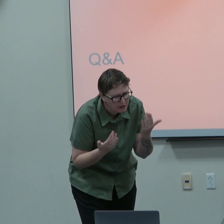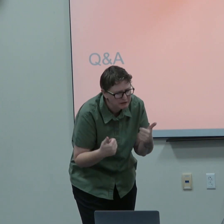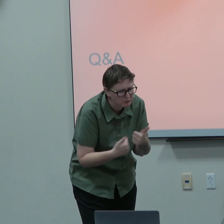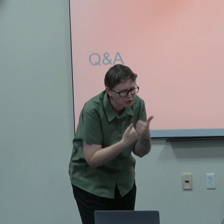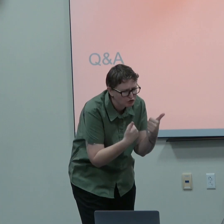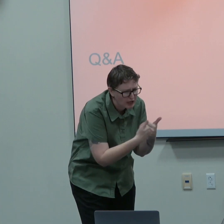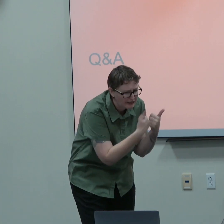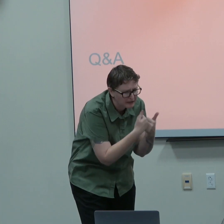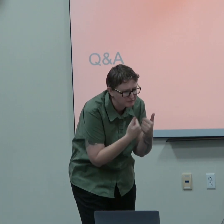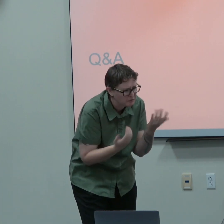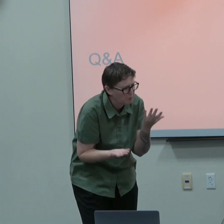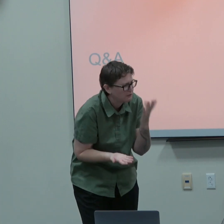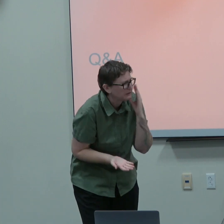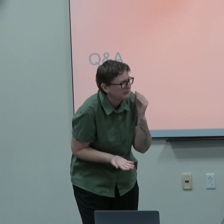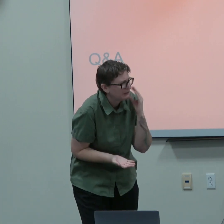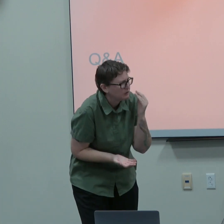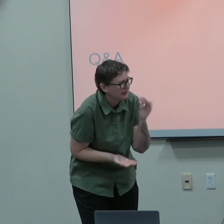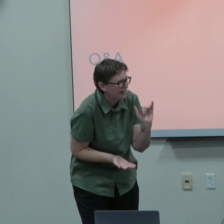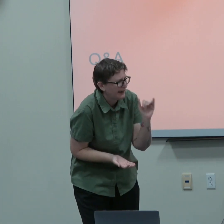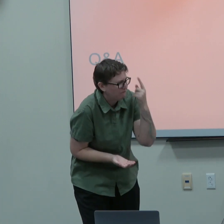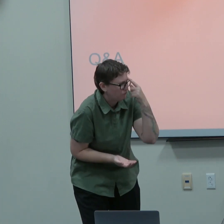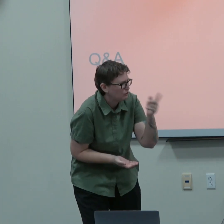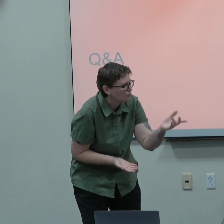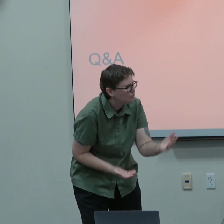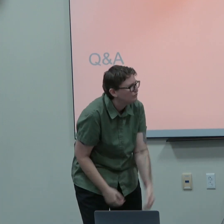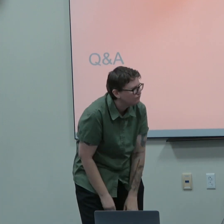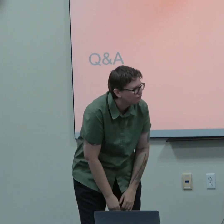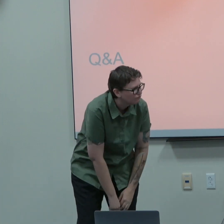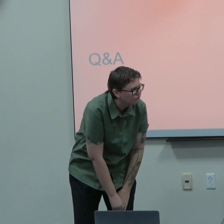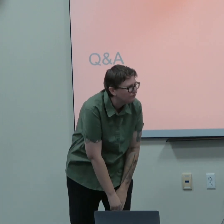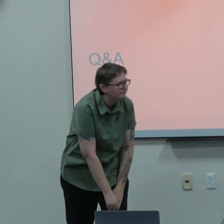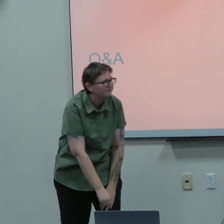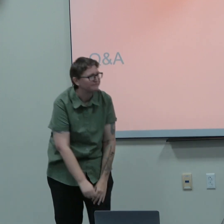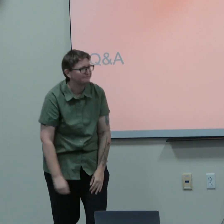What worked well for you? What were the challenges? What was that experience like for you?